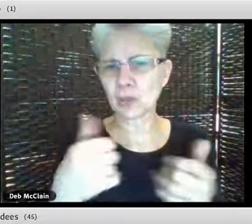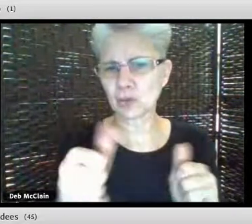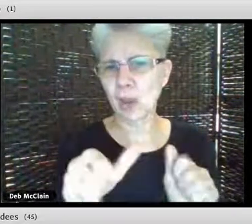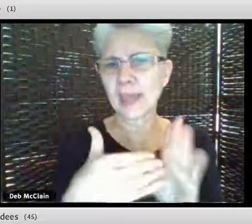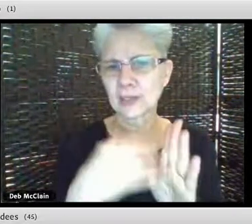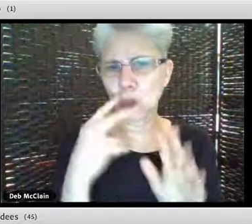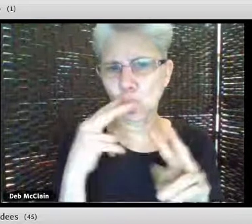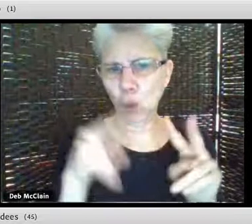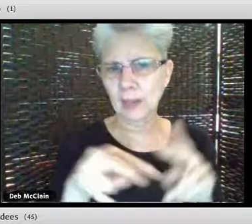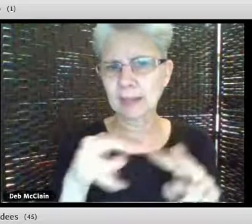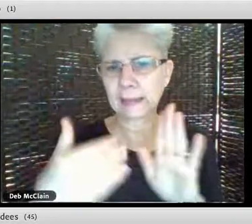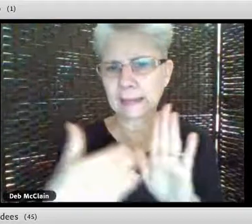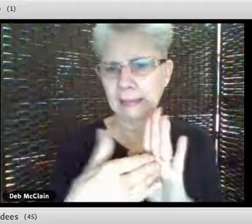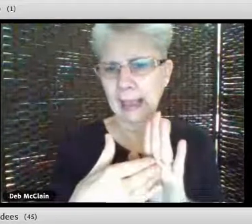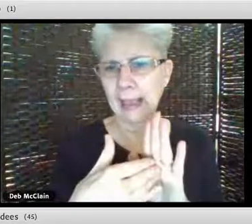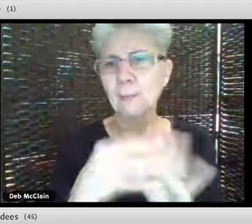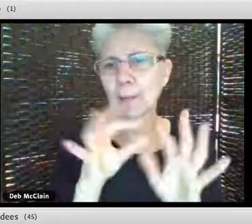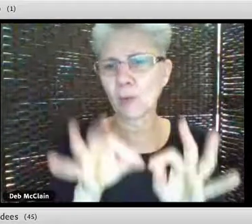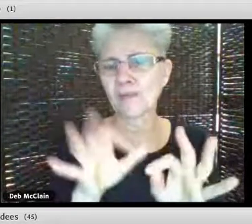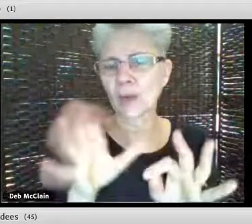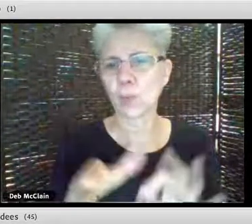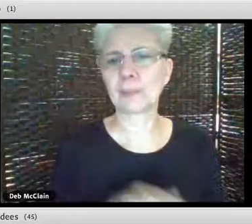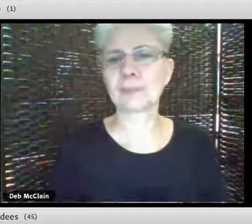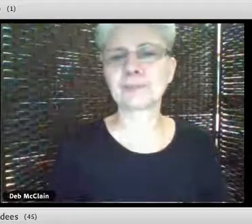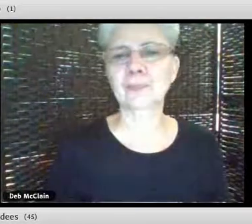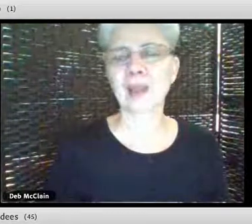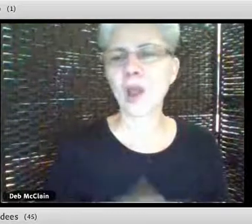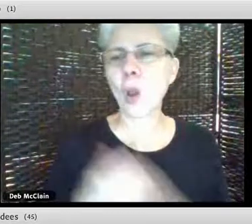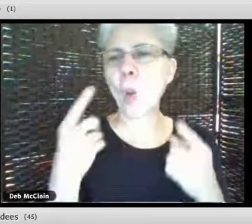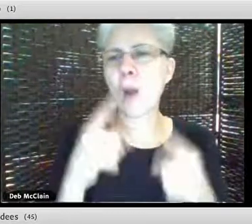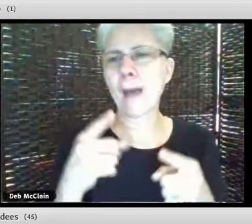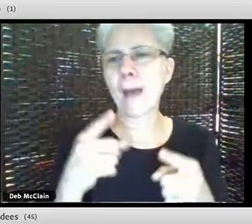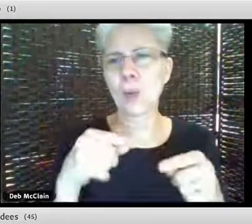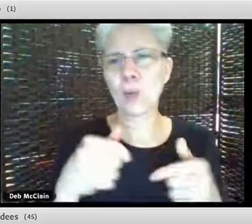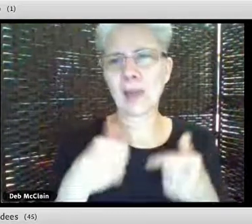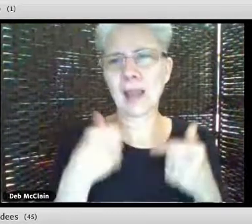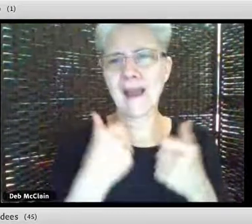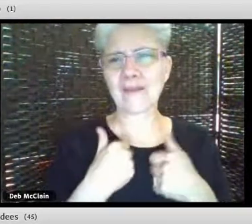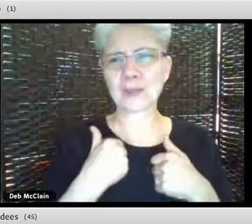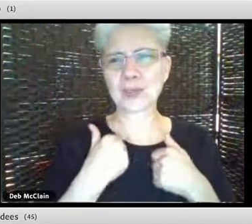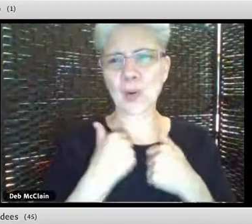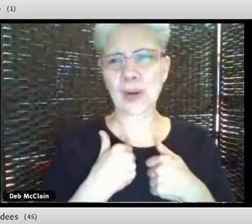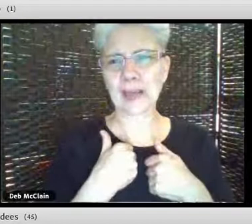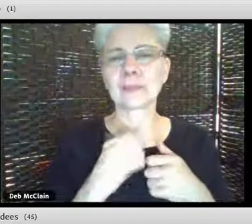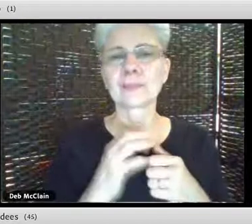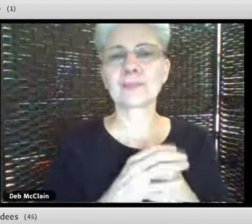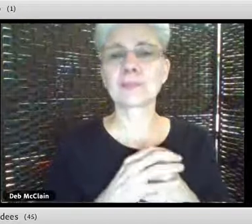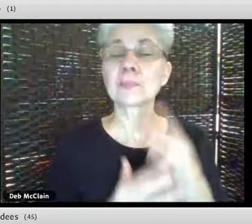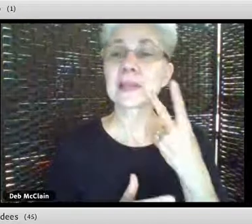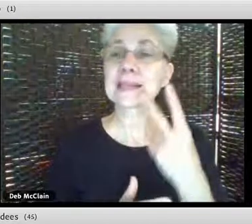I know that the replay because you might want to get the replay to look at some of this again, will be perfect.